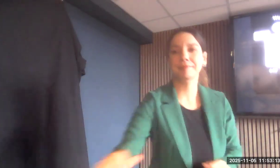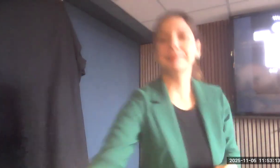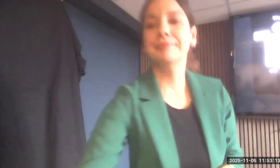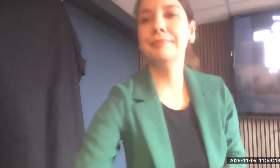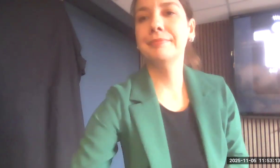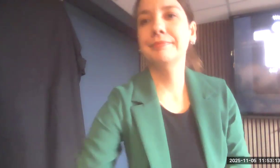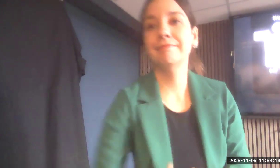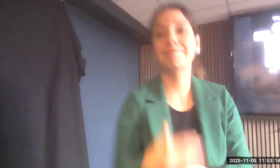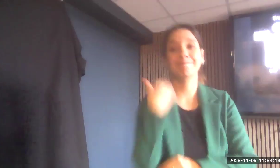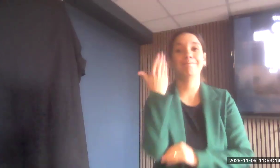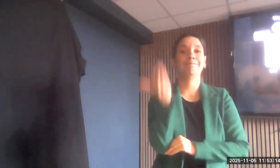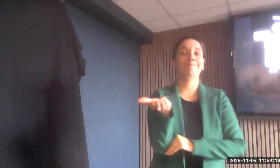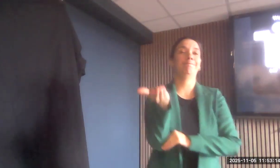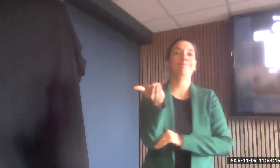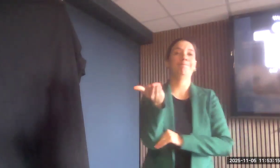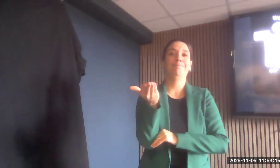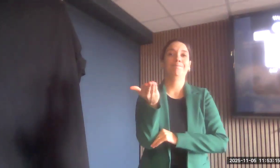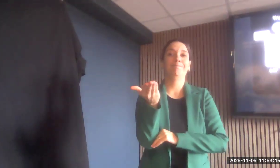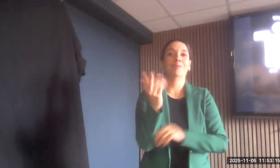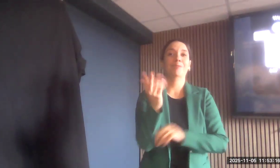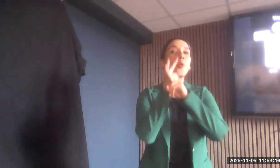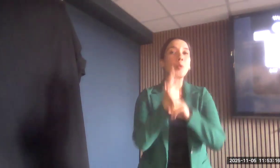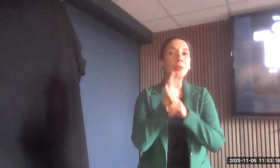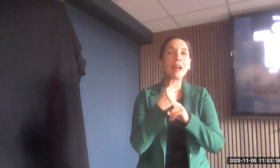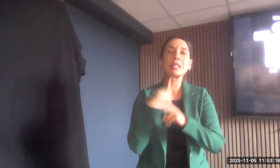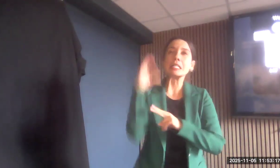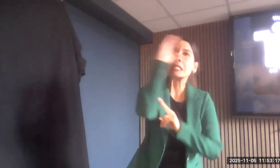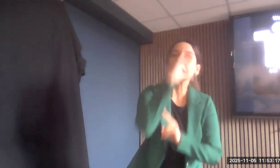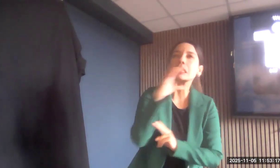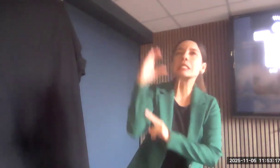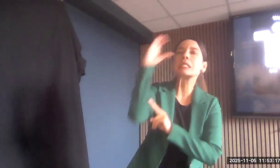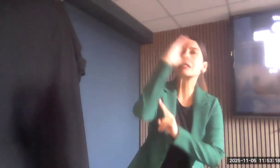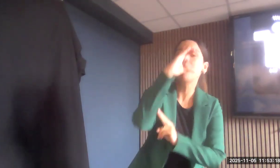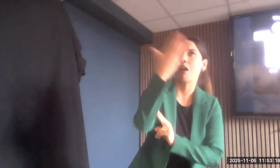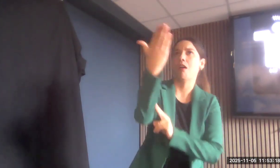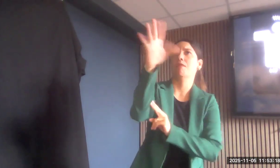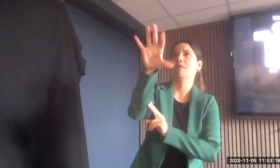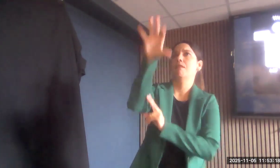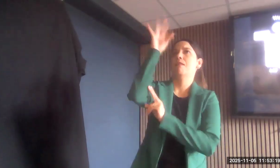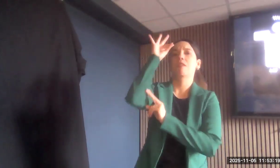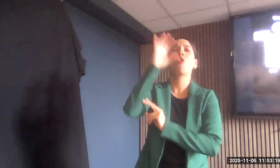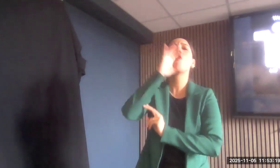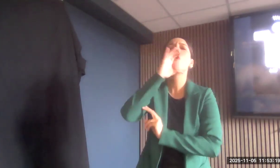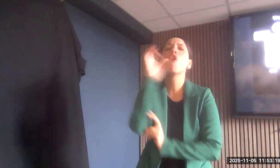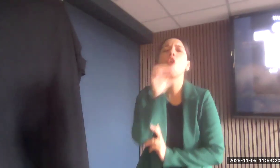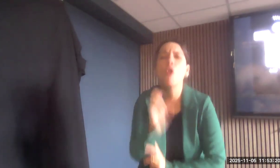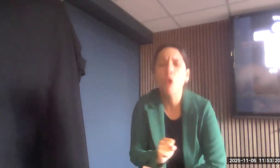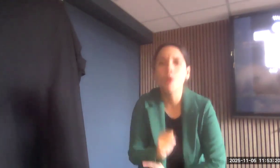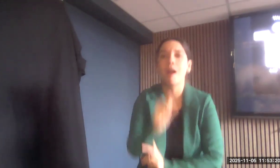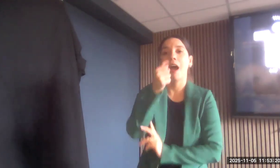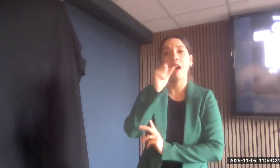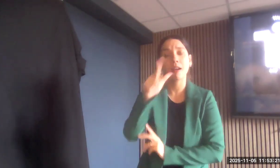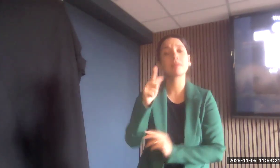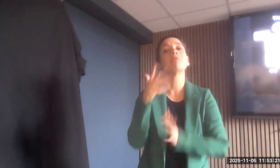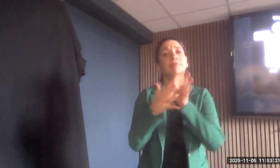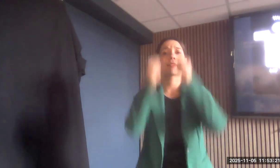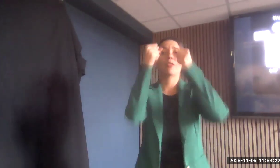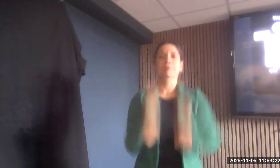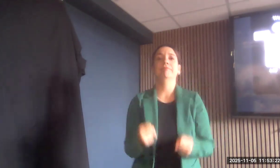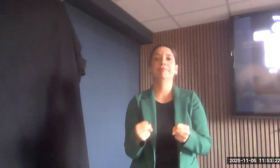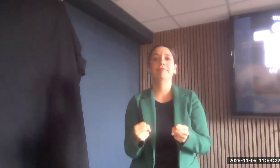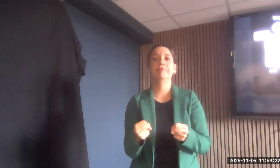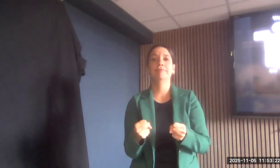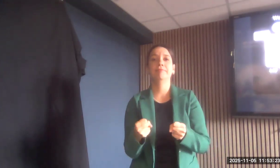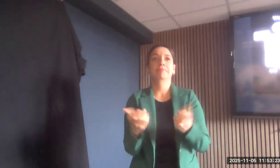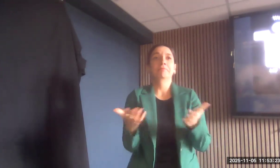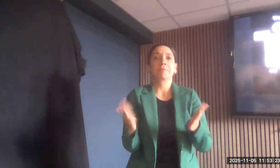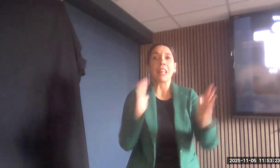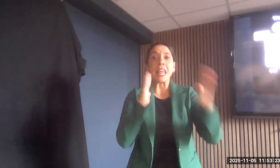And what we see, actually, is there is old influence there from old ASL. So the way that the sign for CAN was previously produced in ASL